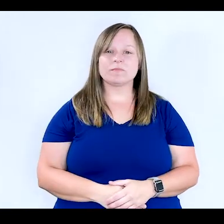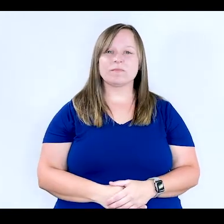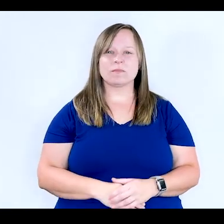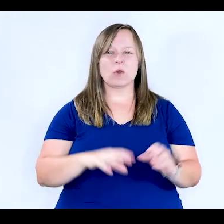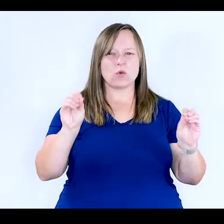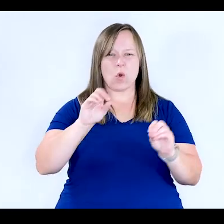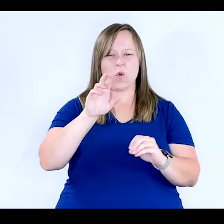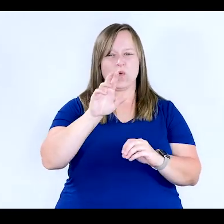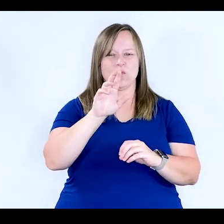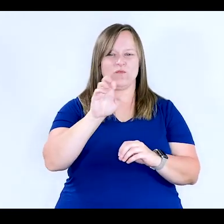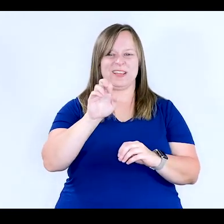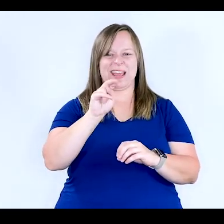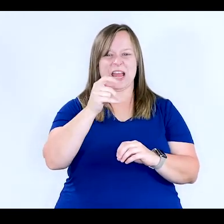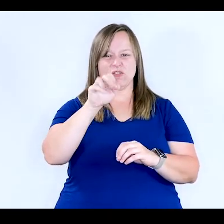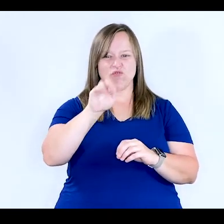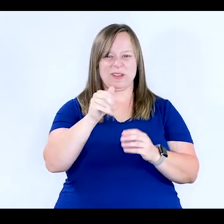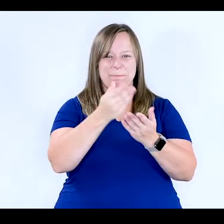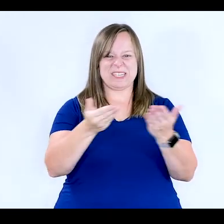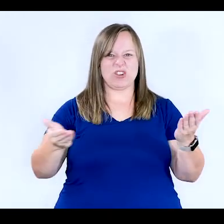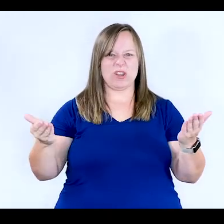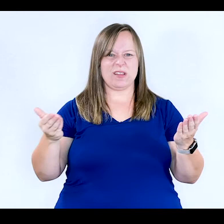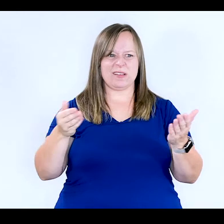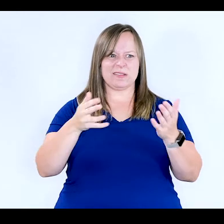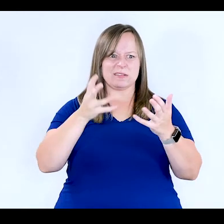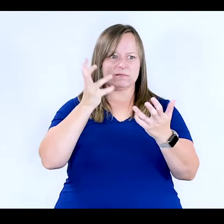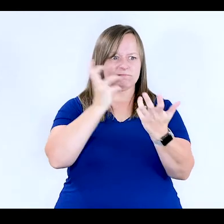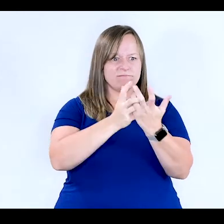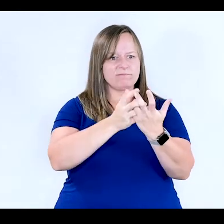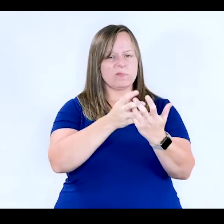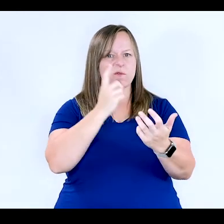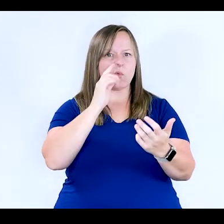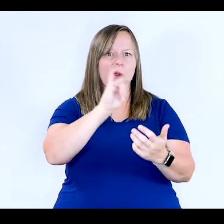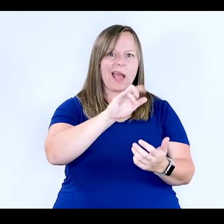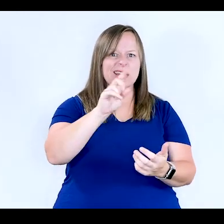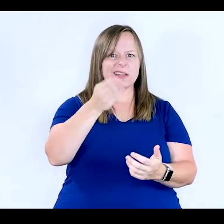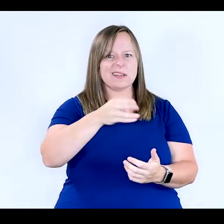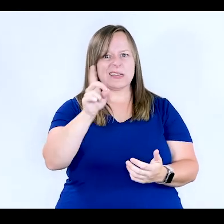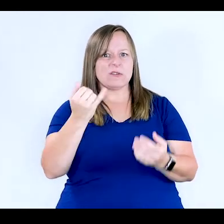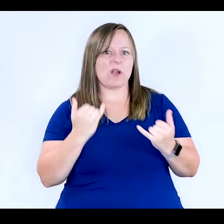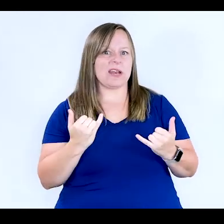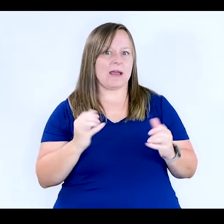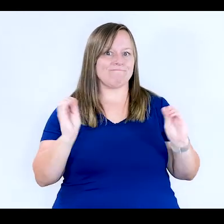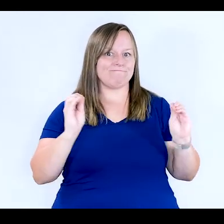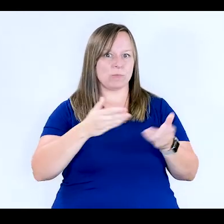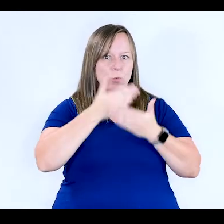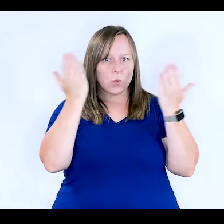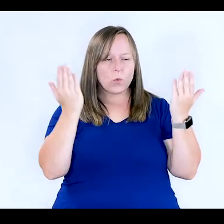reentry material specifically tailored to individuals with ID/DD. And this is